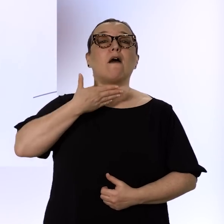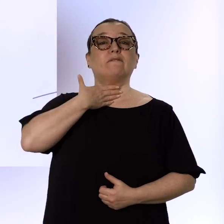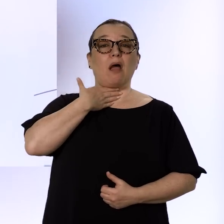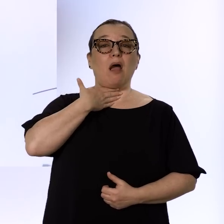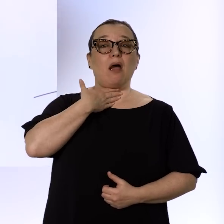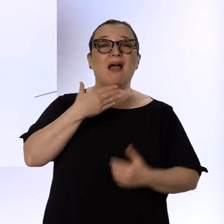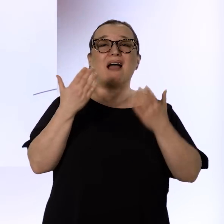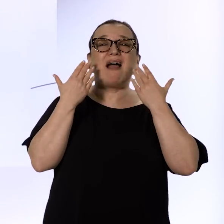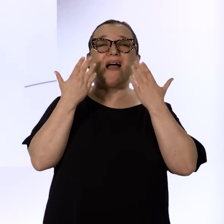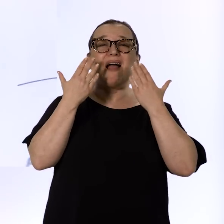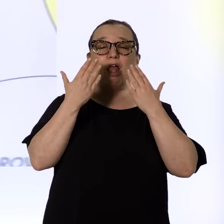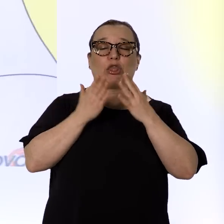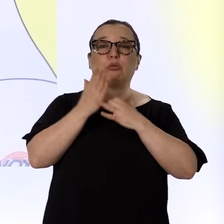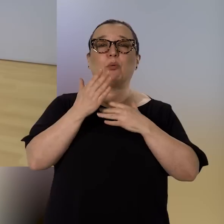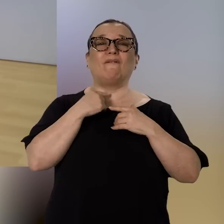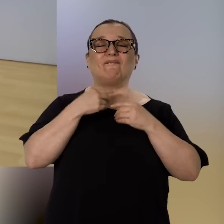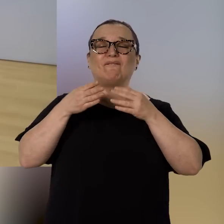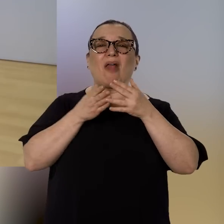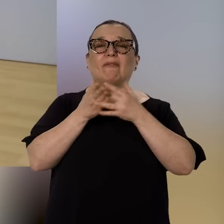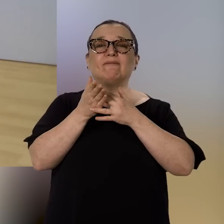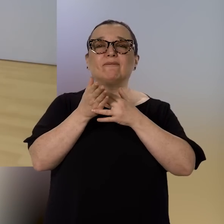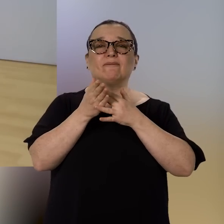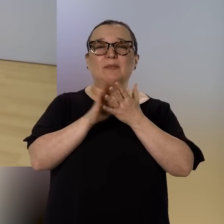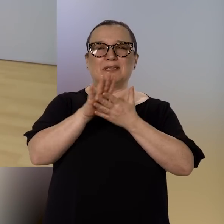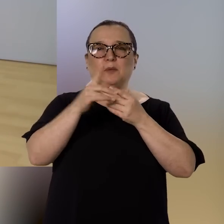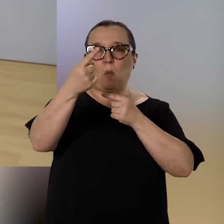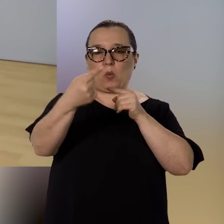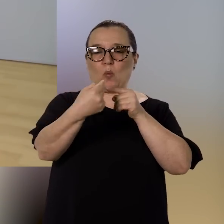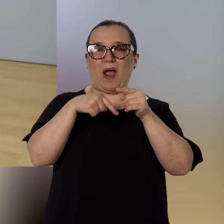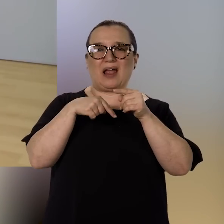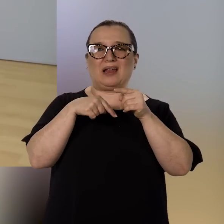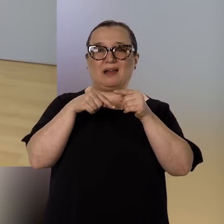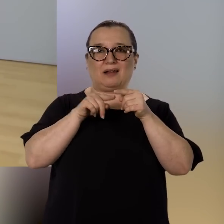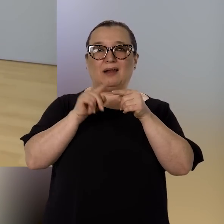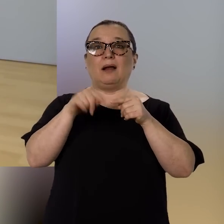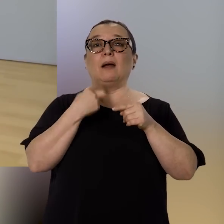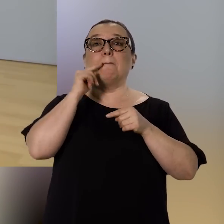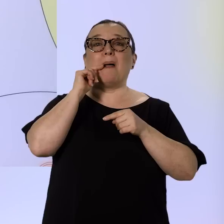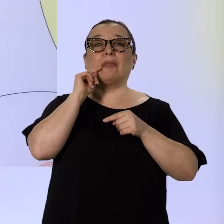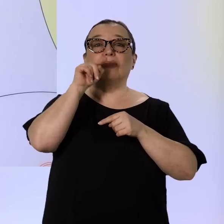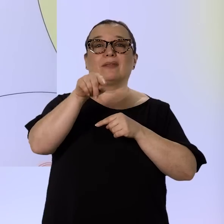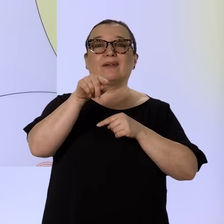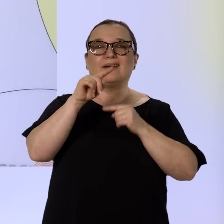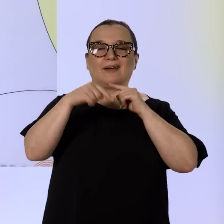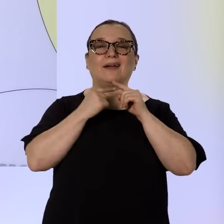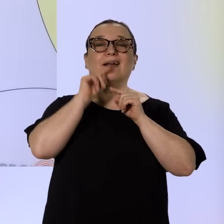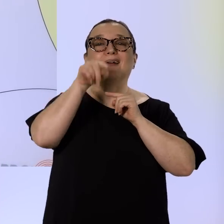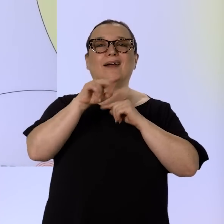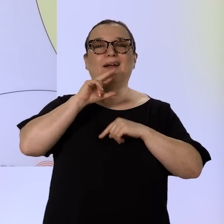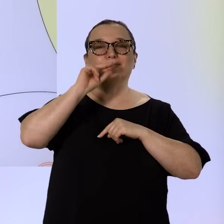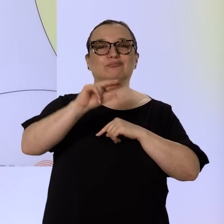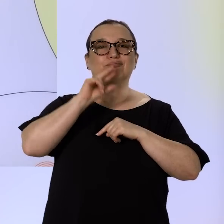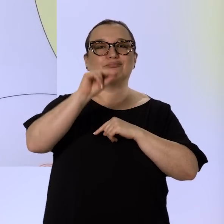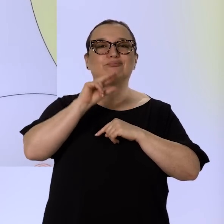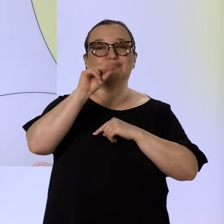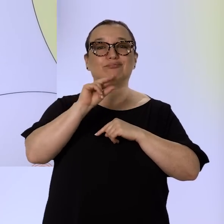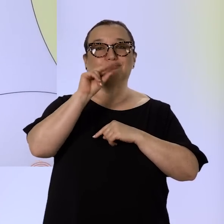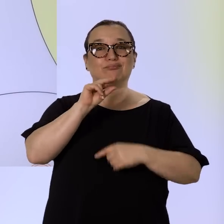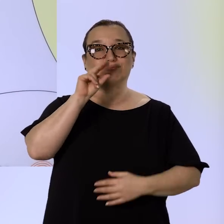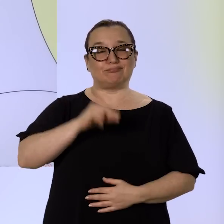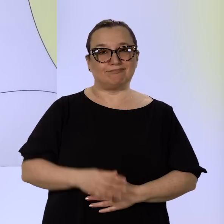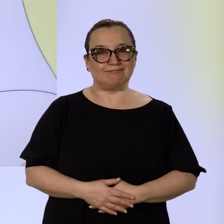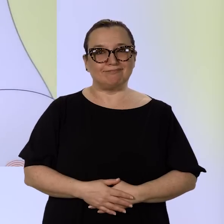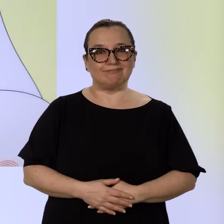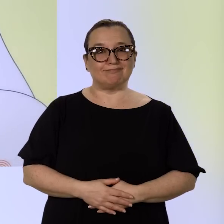between the back of the airway and the gullet, so when the stoma is covered the air is pushed